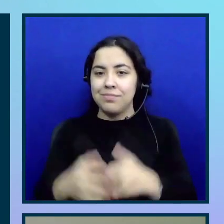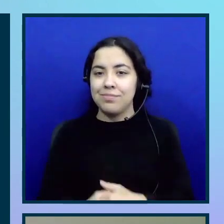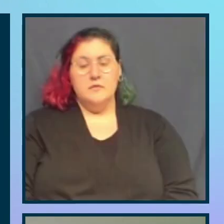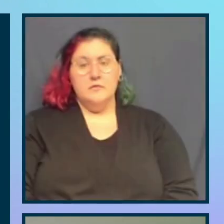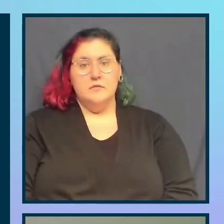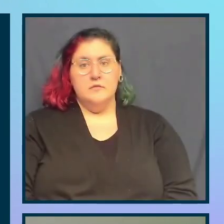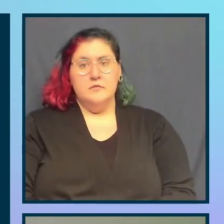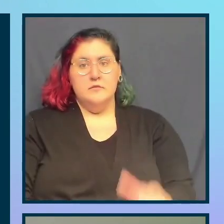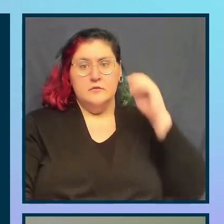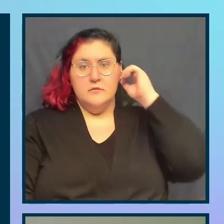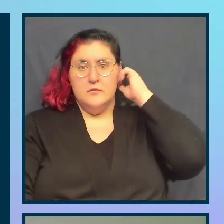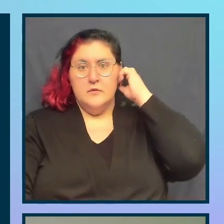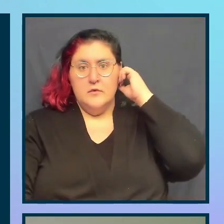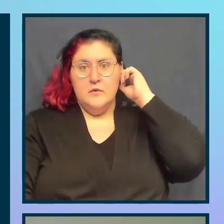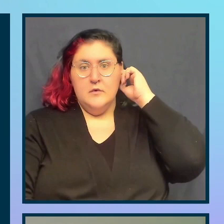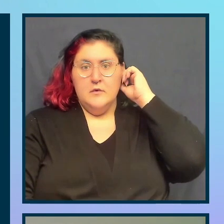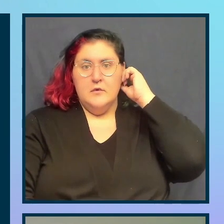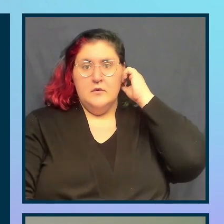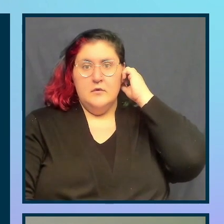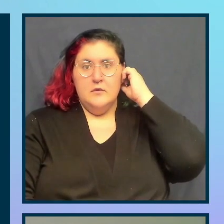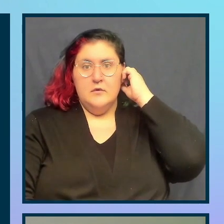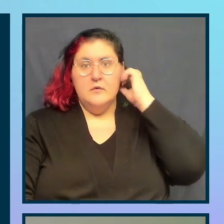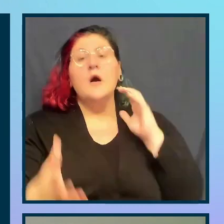How do you get from point A to point B? So if you have a flow chart,